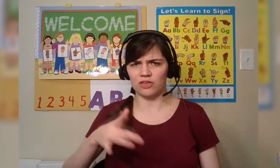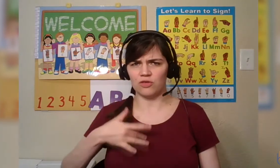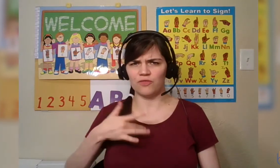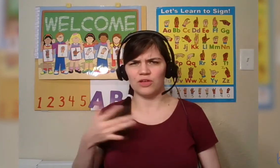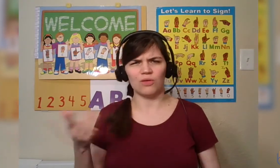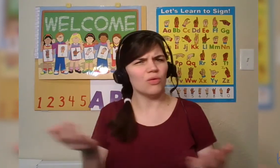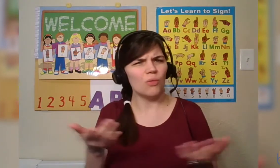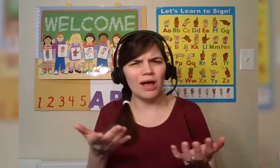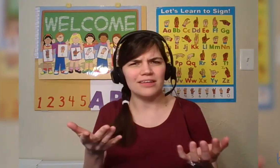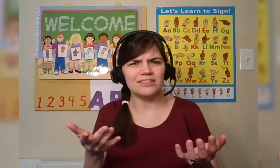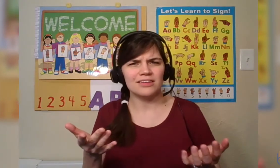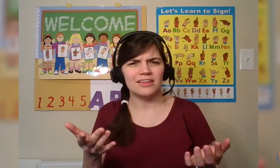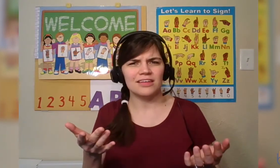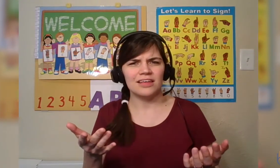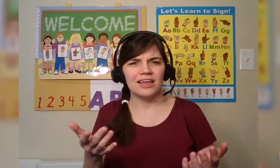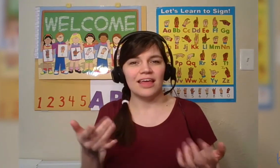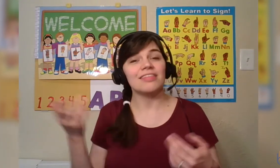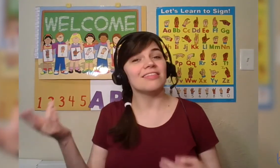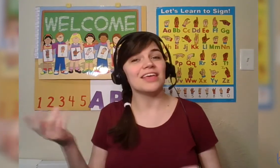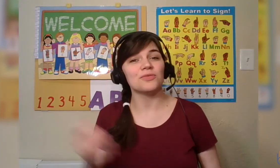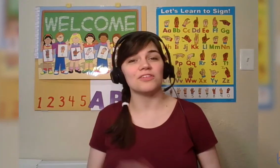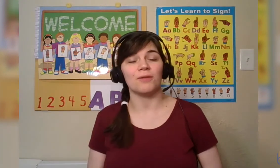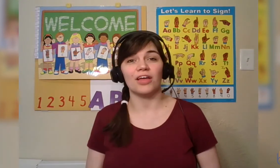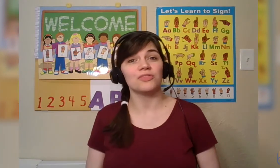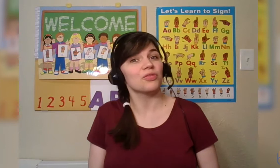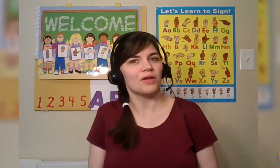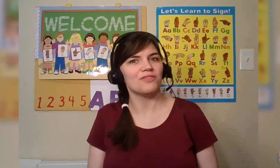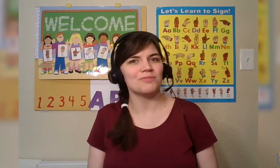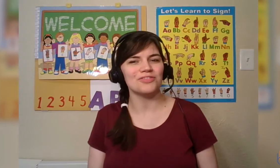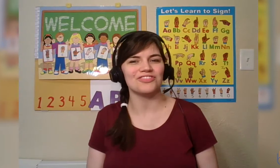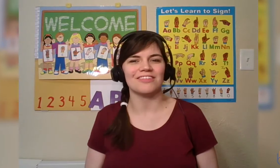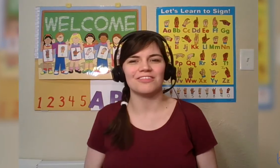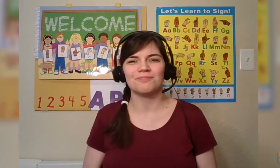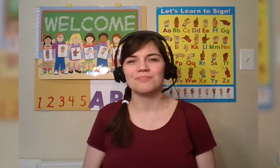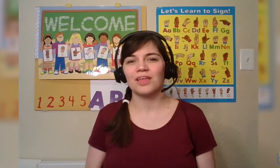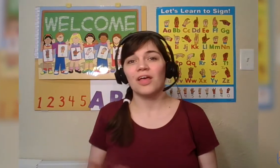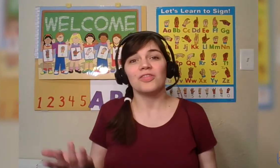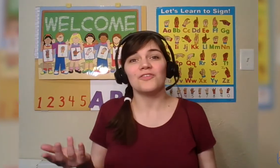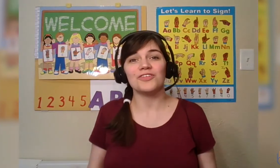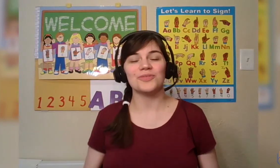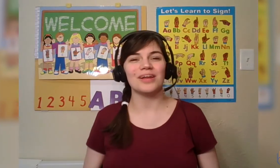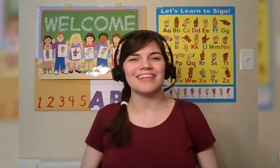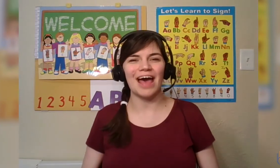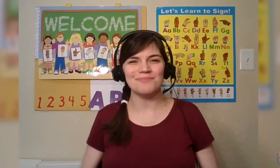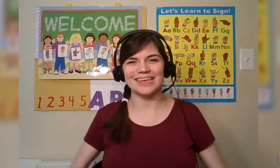"you feel what," and then they can respond with one of the emotions. The first one is happy.